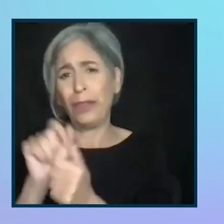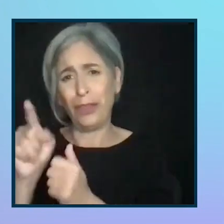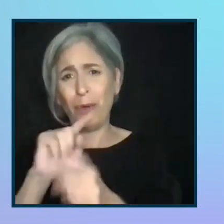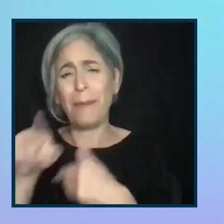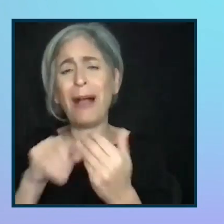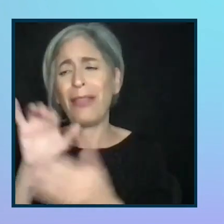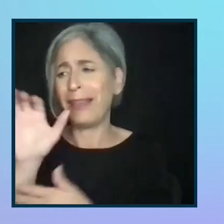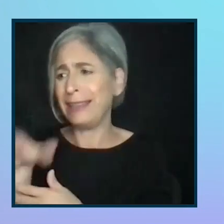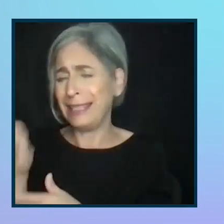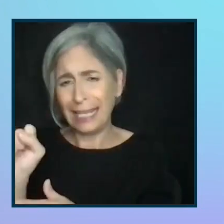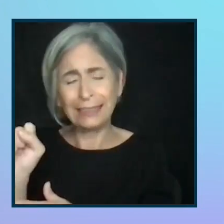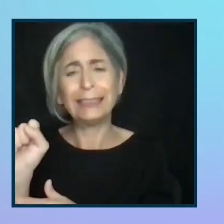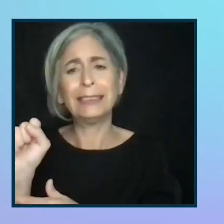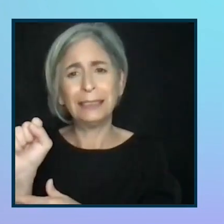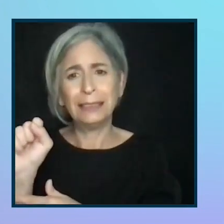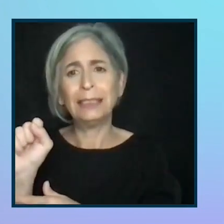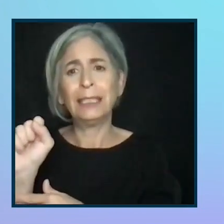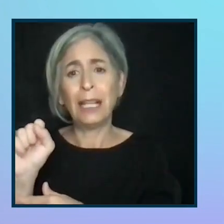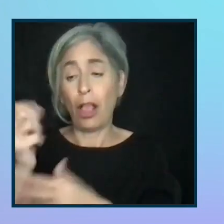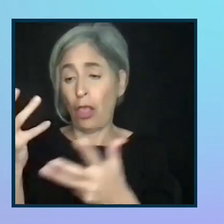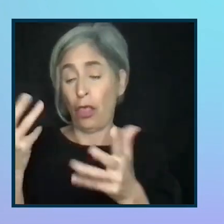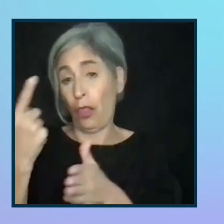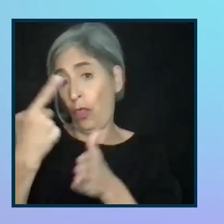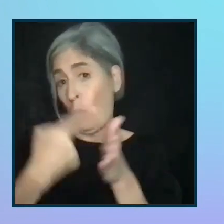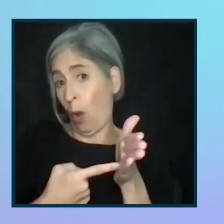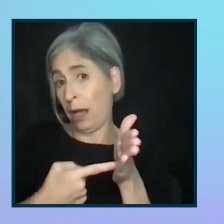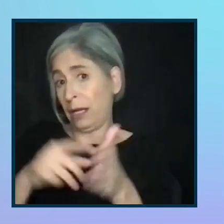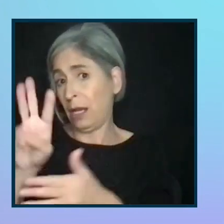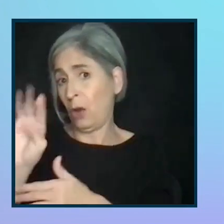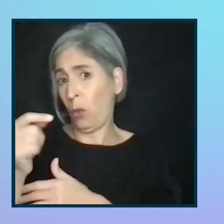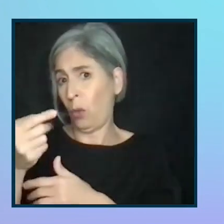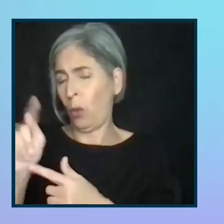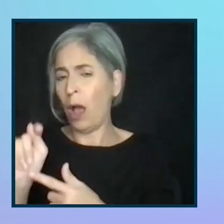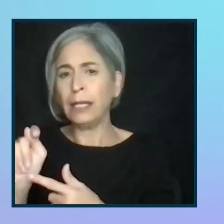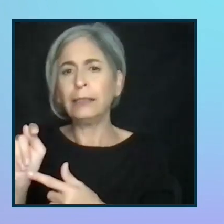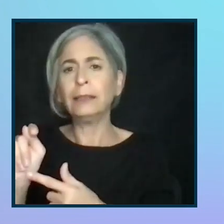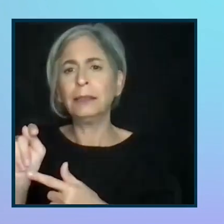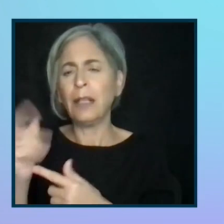You know, I think also in the what, in sort of like what is the problem?